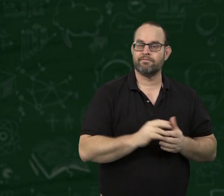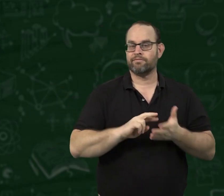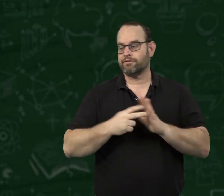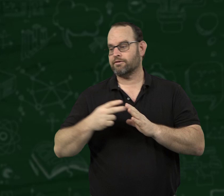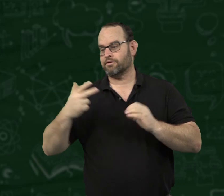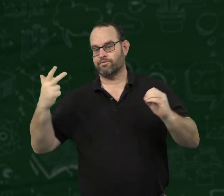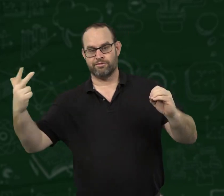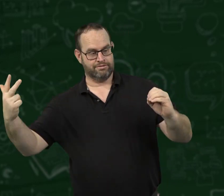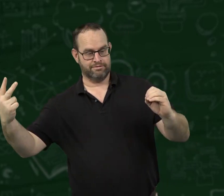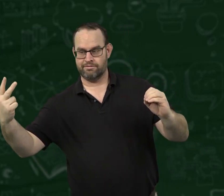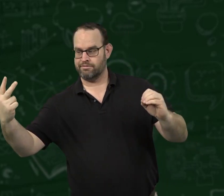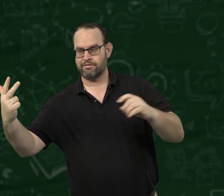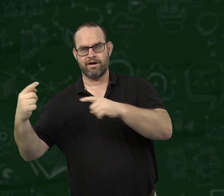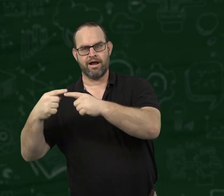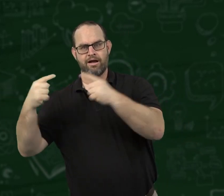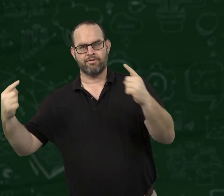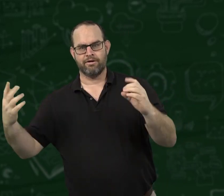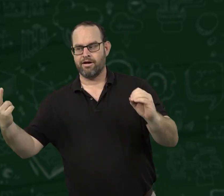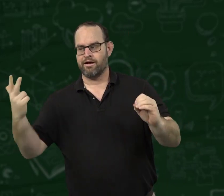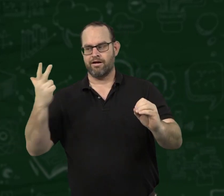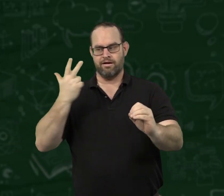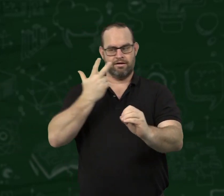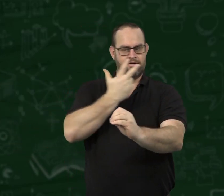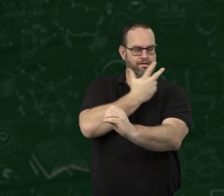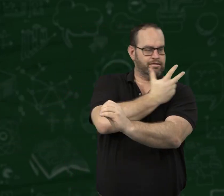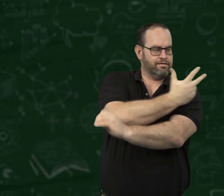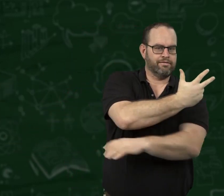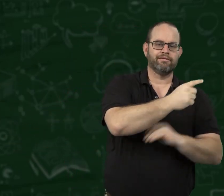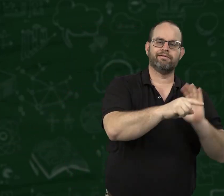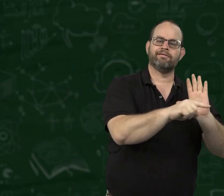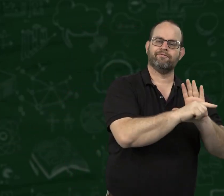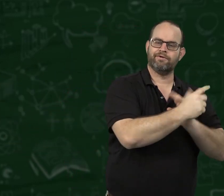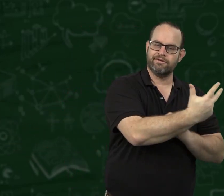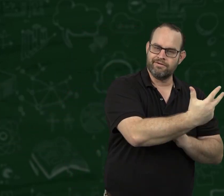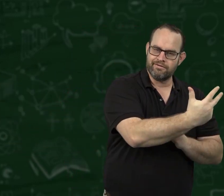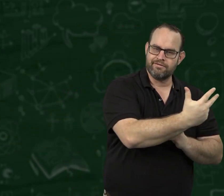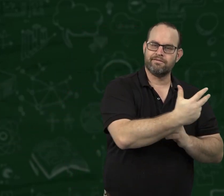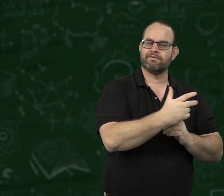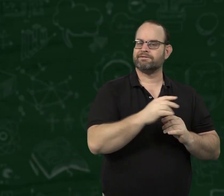The opposite of positive three is negative three.